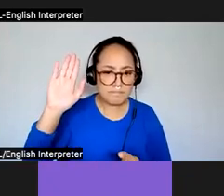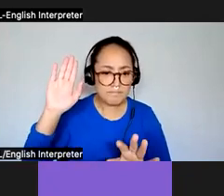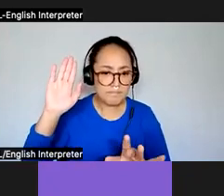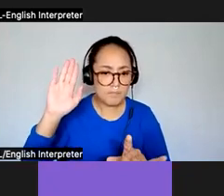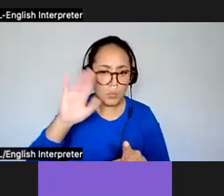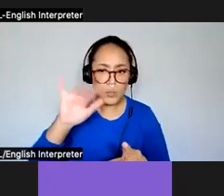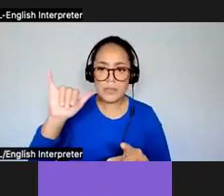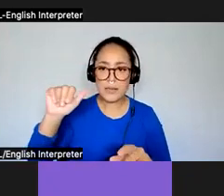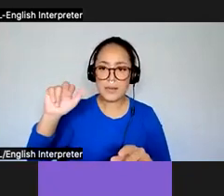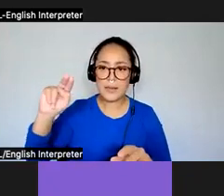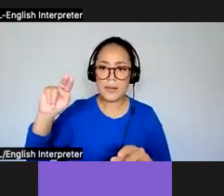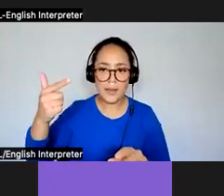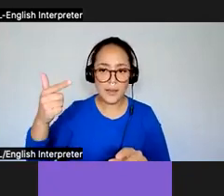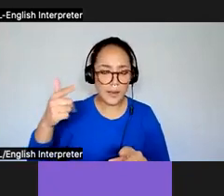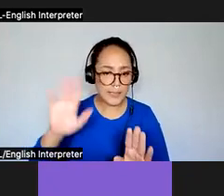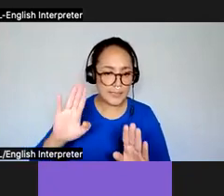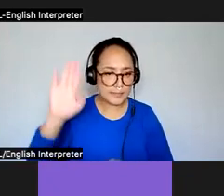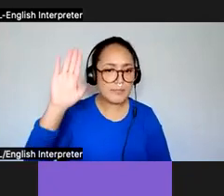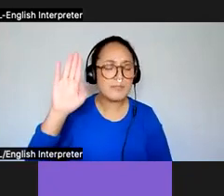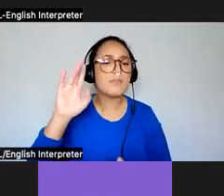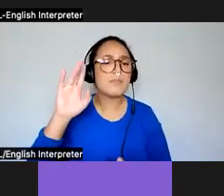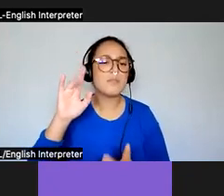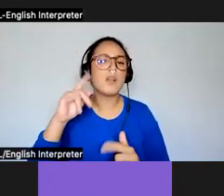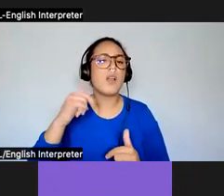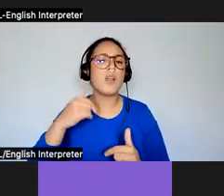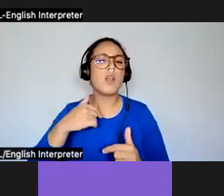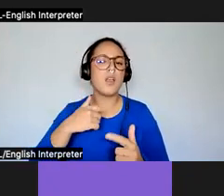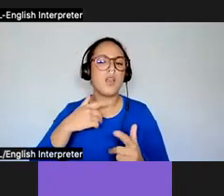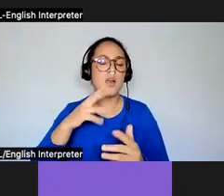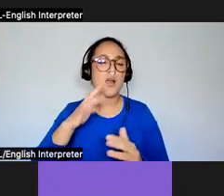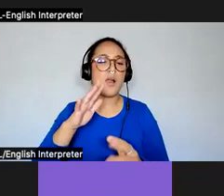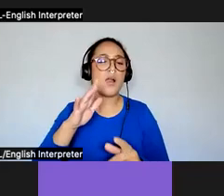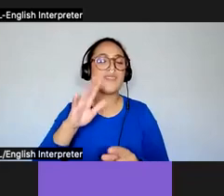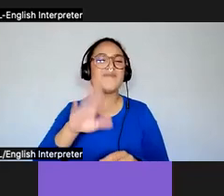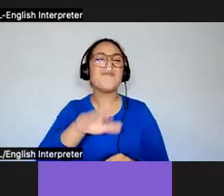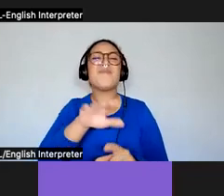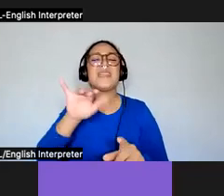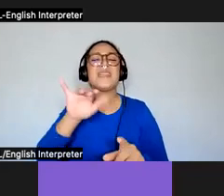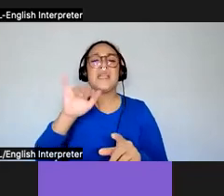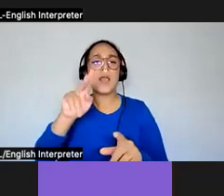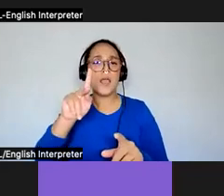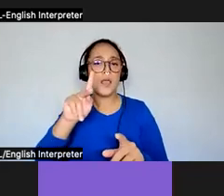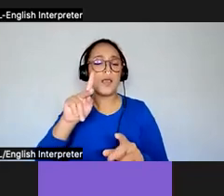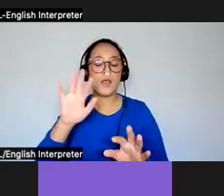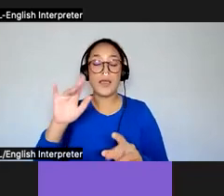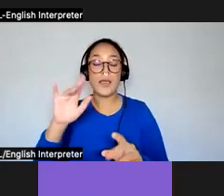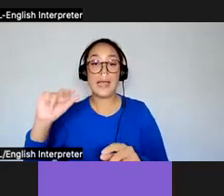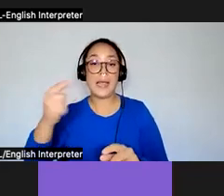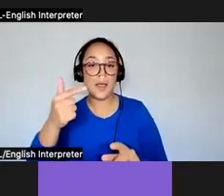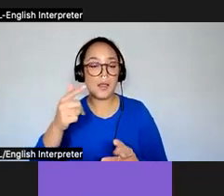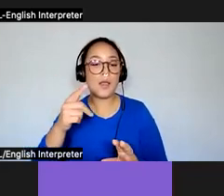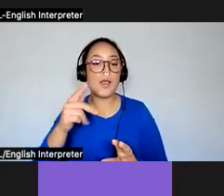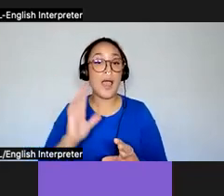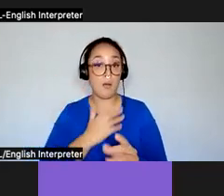So I'm just going to Yeah, I will, we'll have our information in the chat here on how to